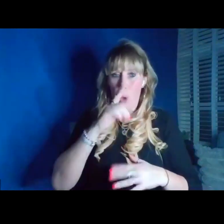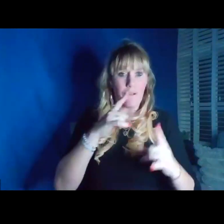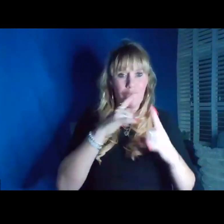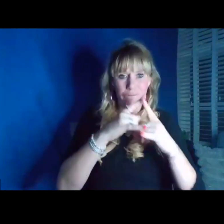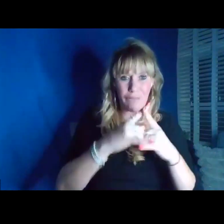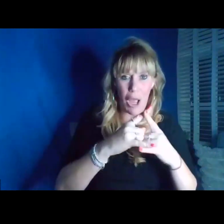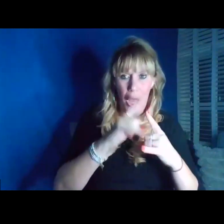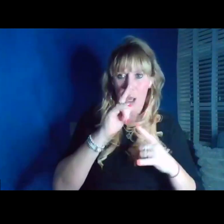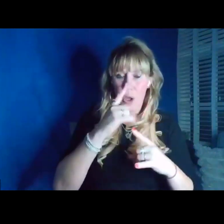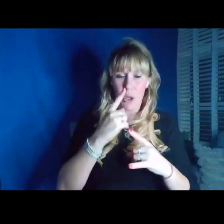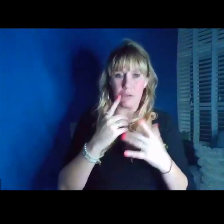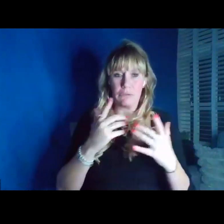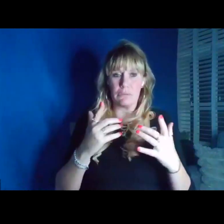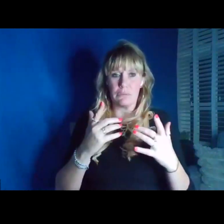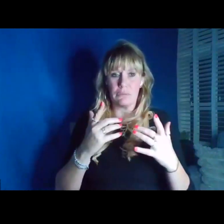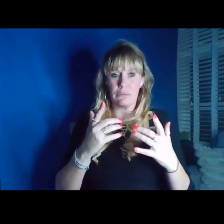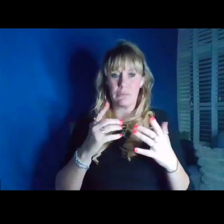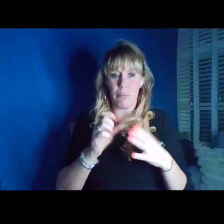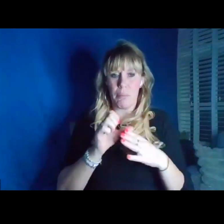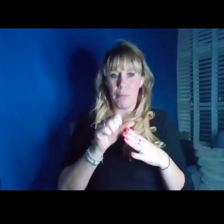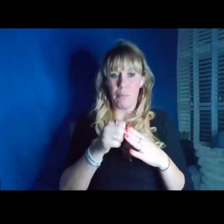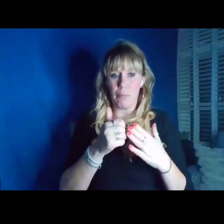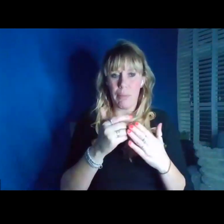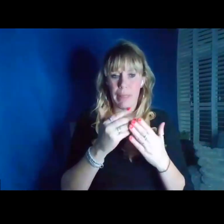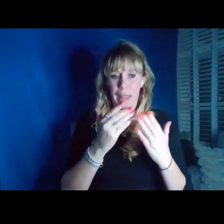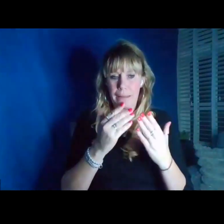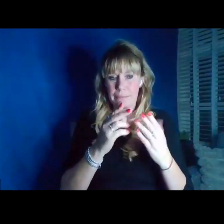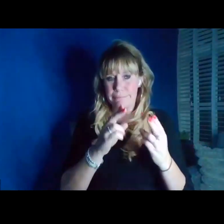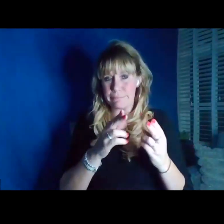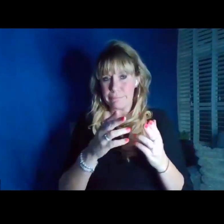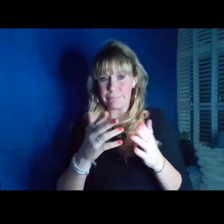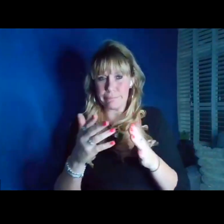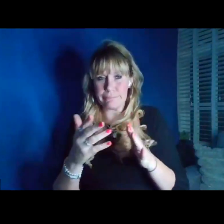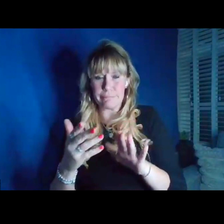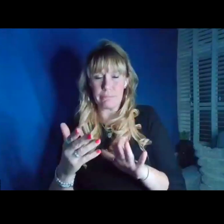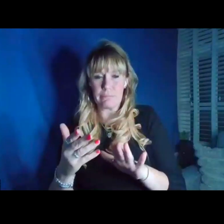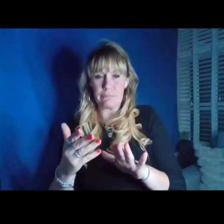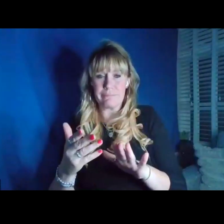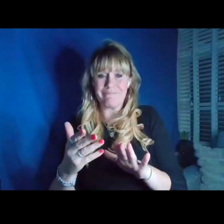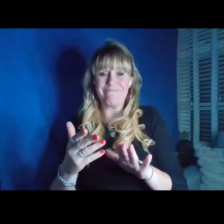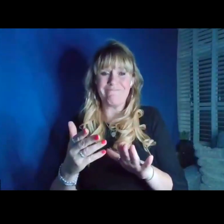to take the next adventure we must all take.